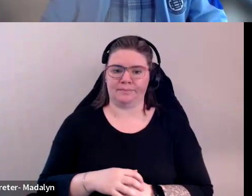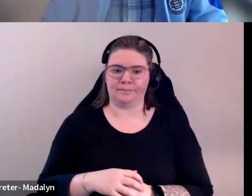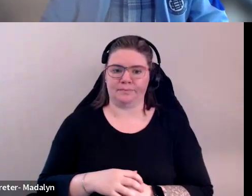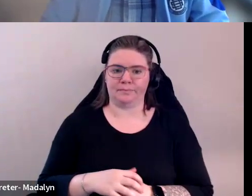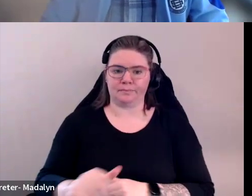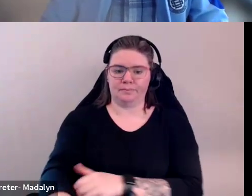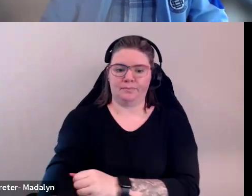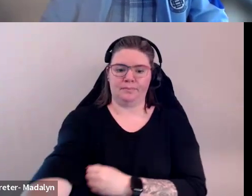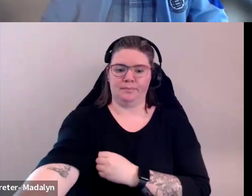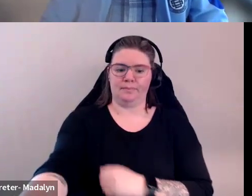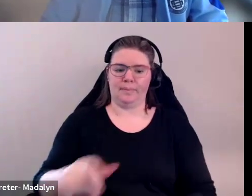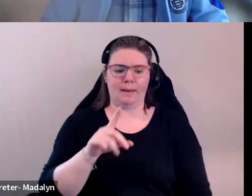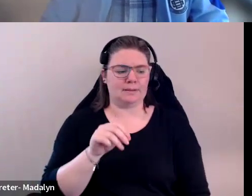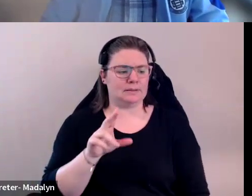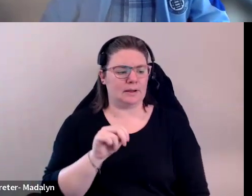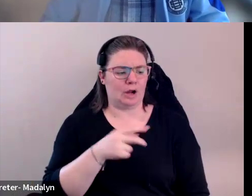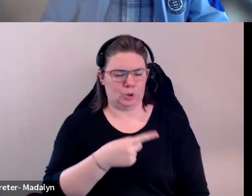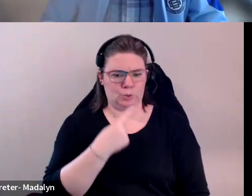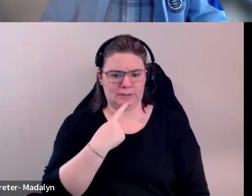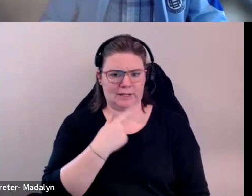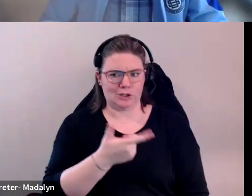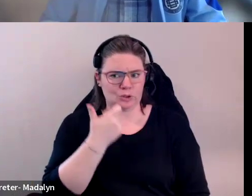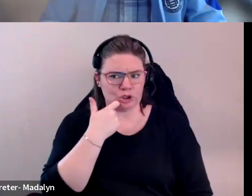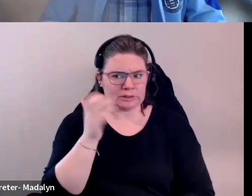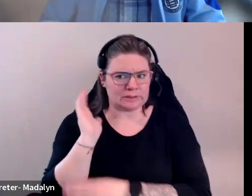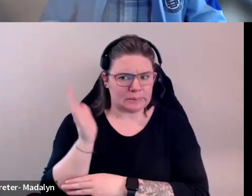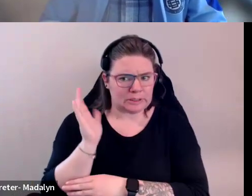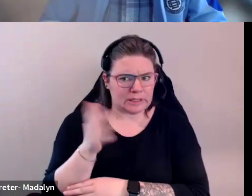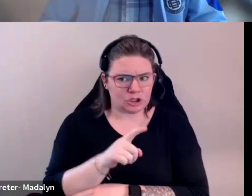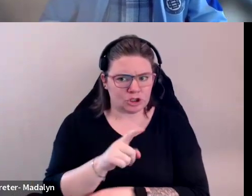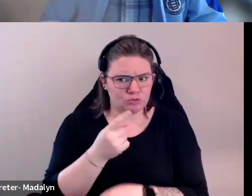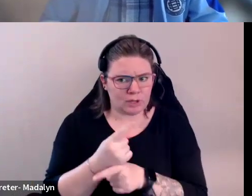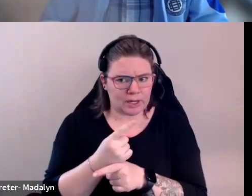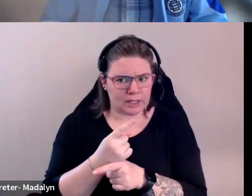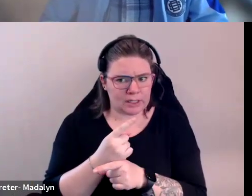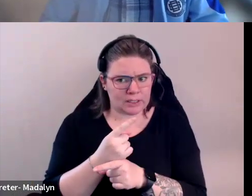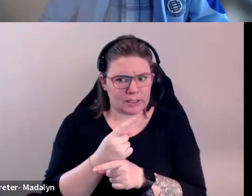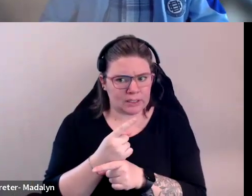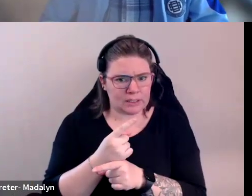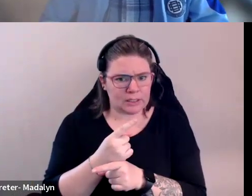Don Dew: and Don, you said you would just given a presentation right? And Don Dew: in your state.